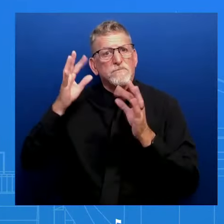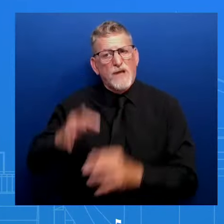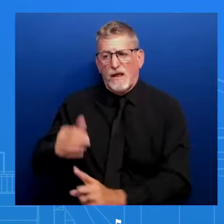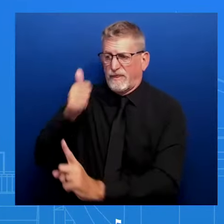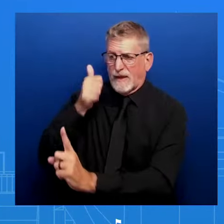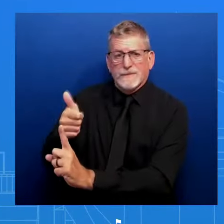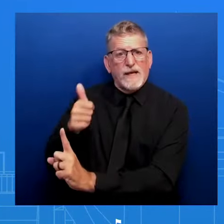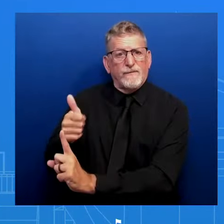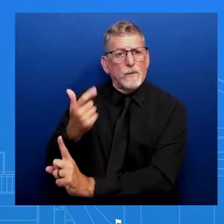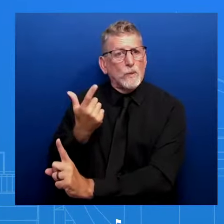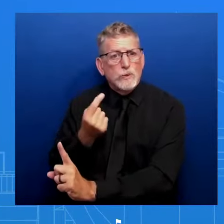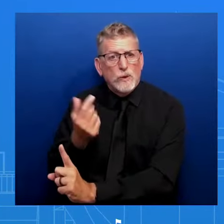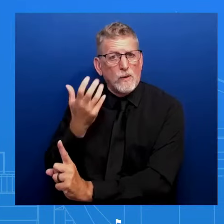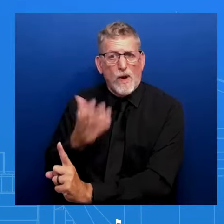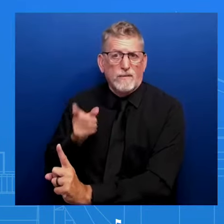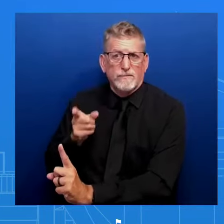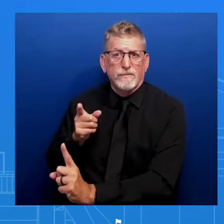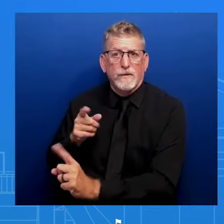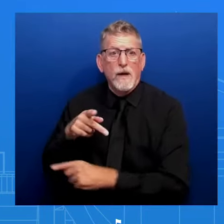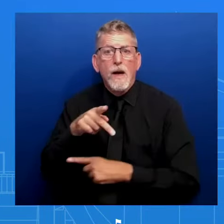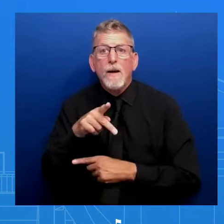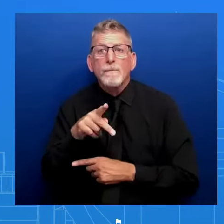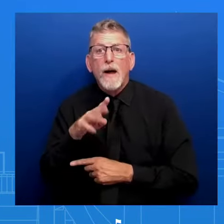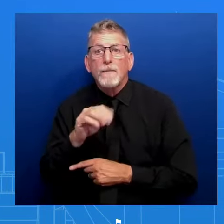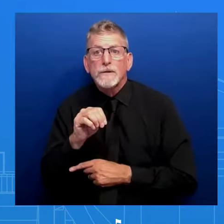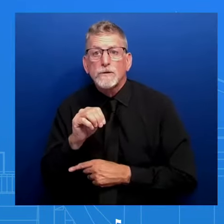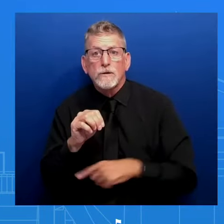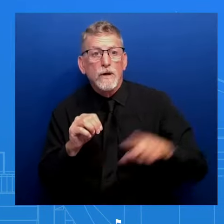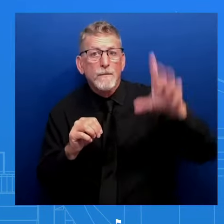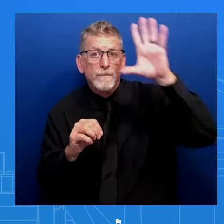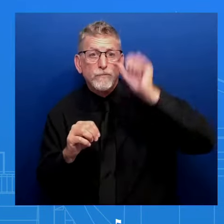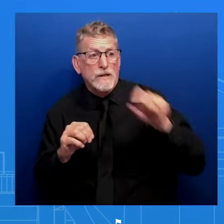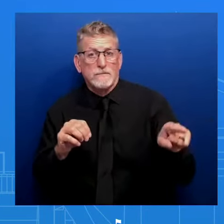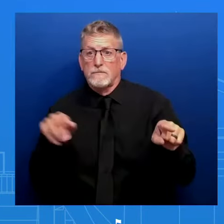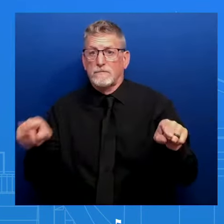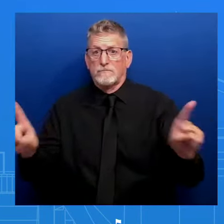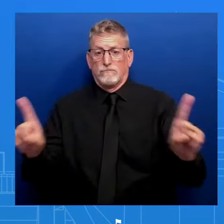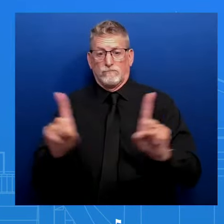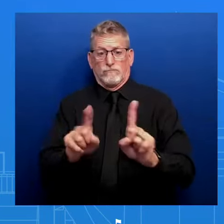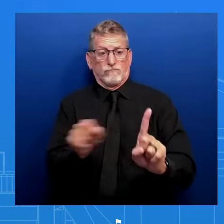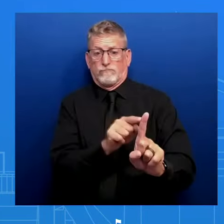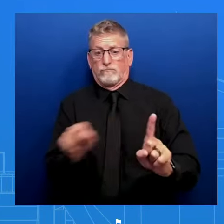again, that cre- -- on -- on a range of issues. But that's what they're going to talk about. Ms. Jean-Pierre: Go ahead, Weijia.